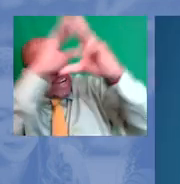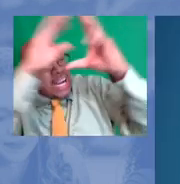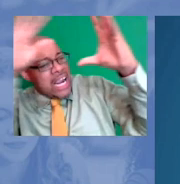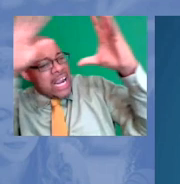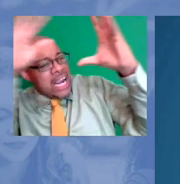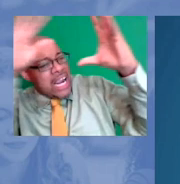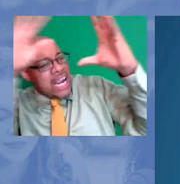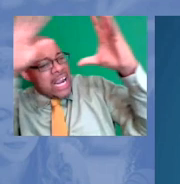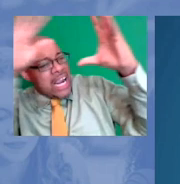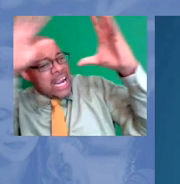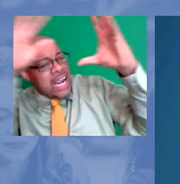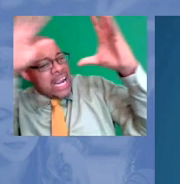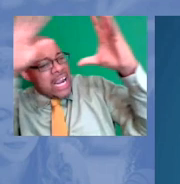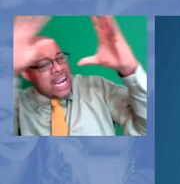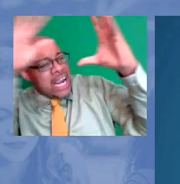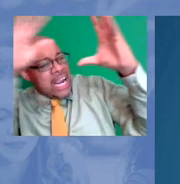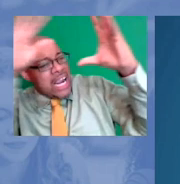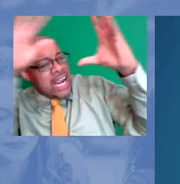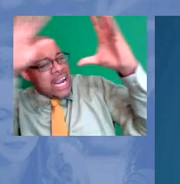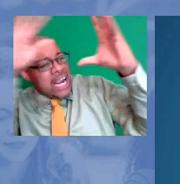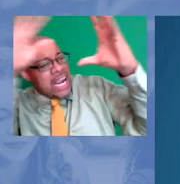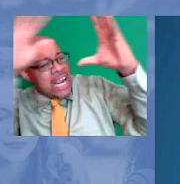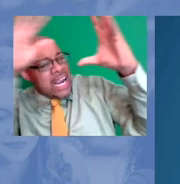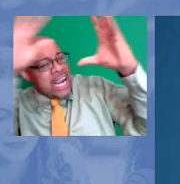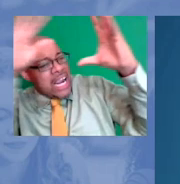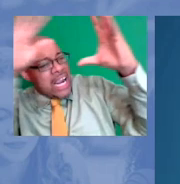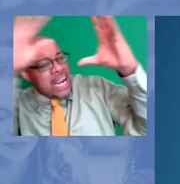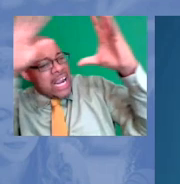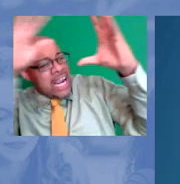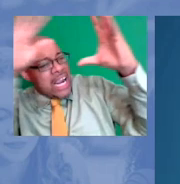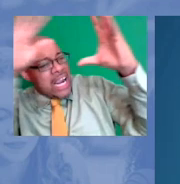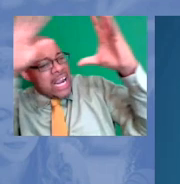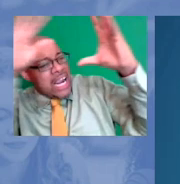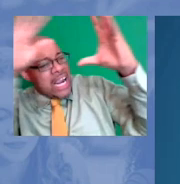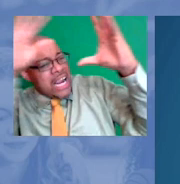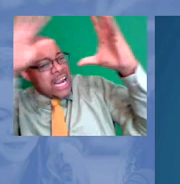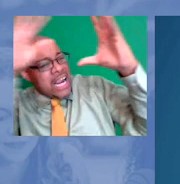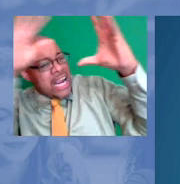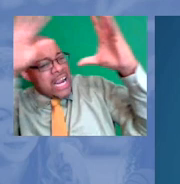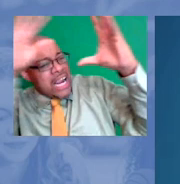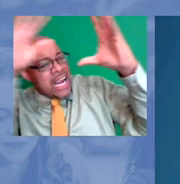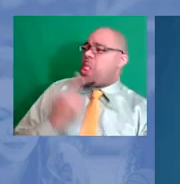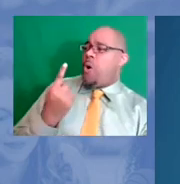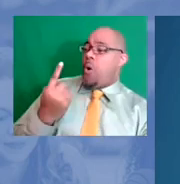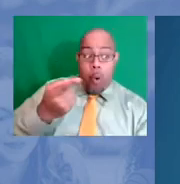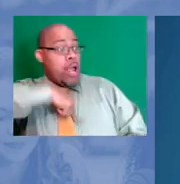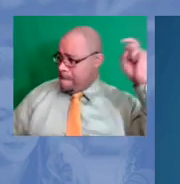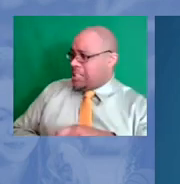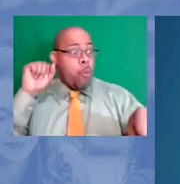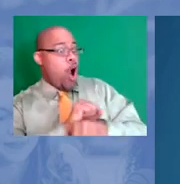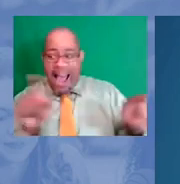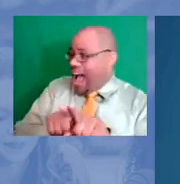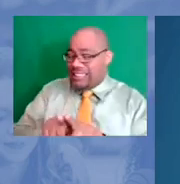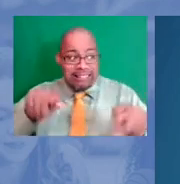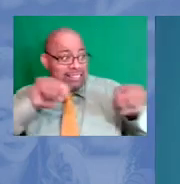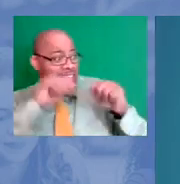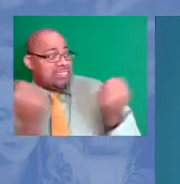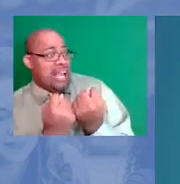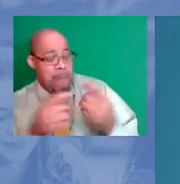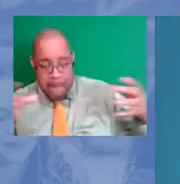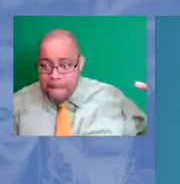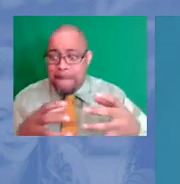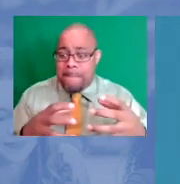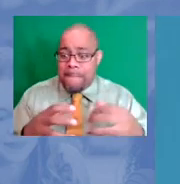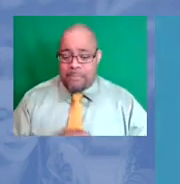NO ONE IS STANDING ALONE. >> WE MUST WORK AS A TEAM!